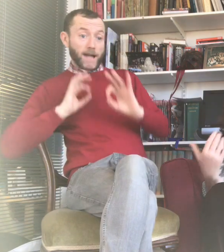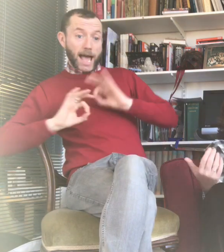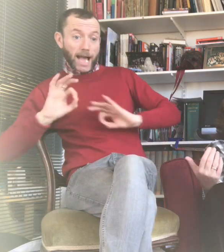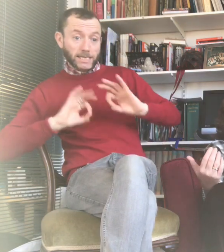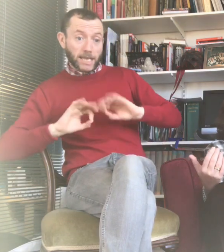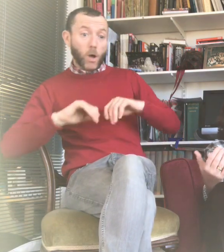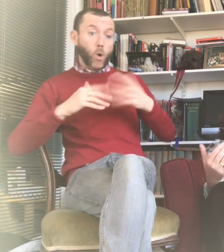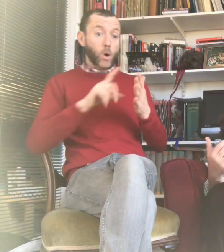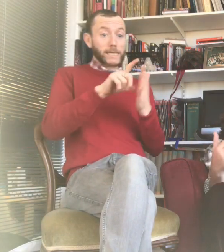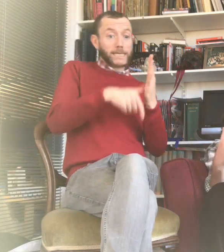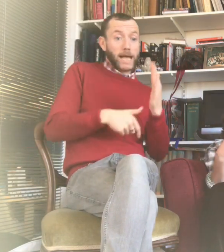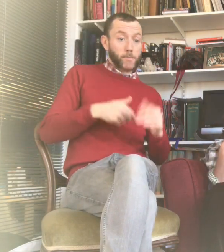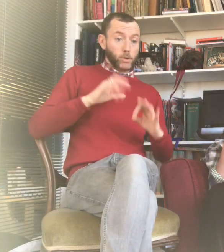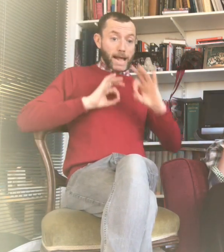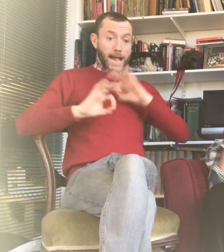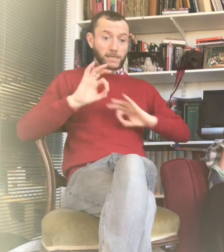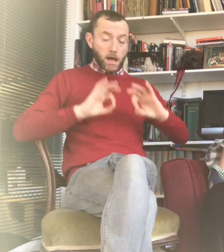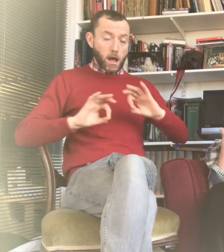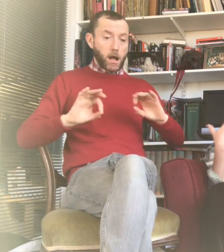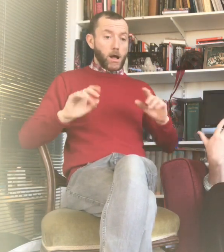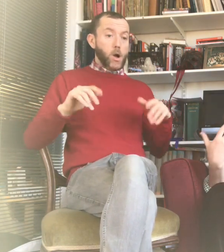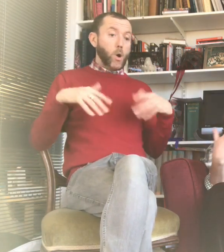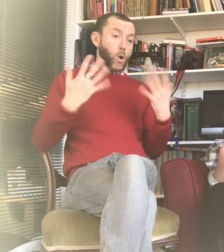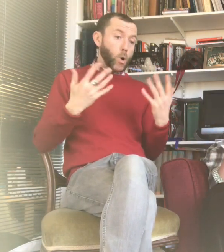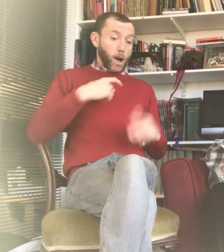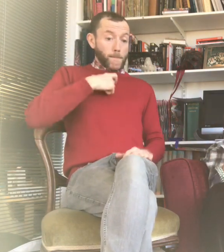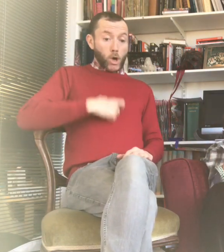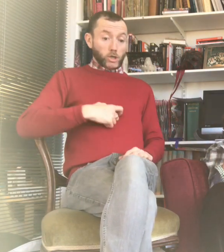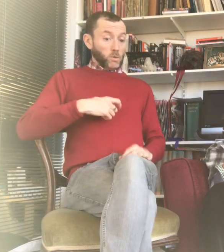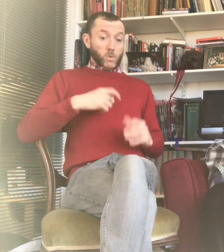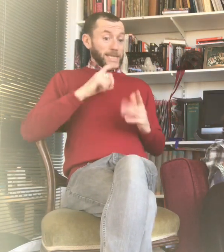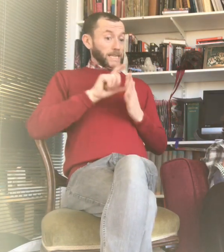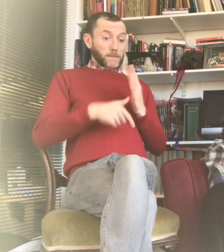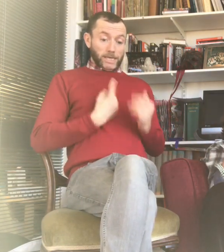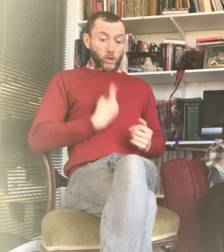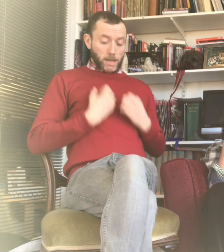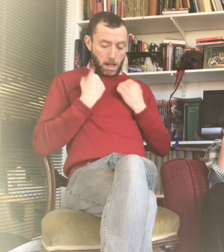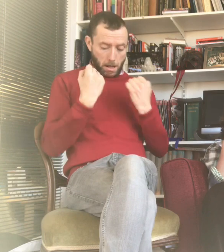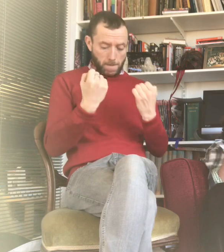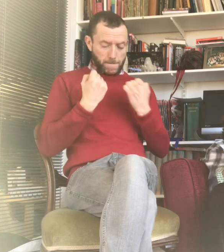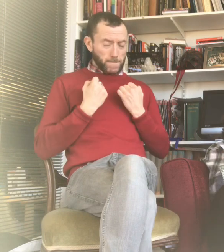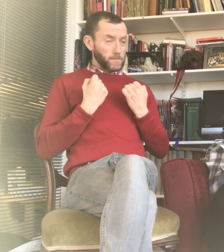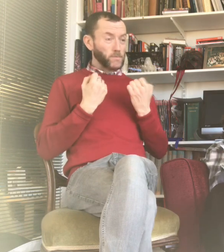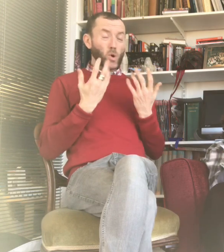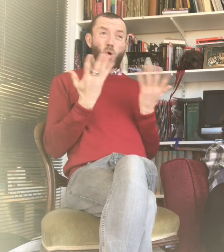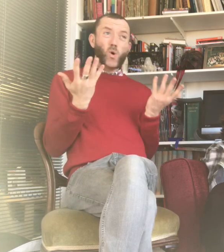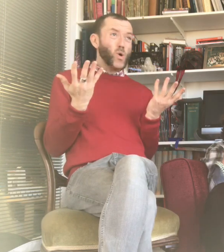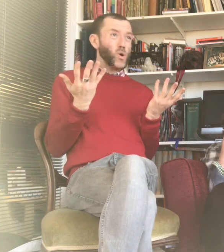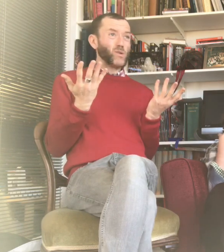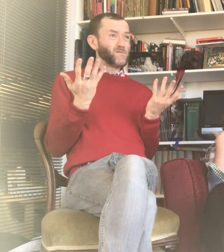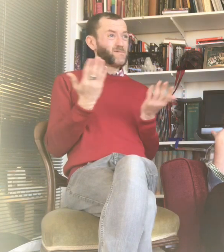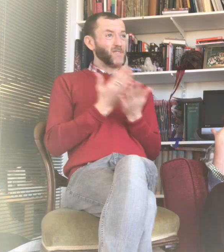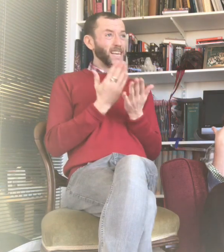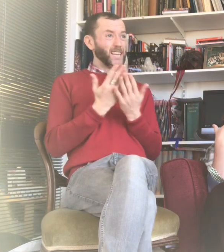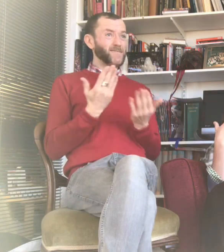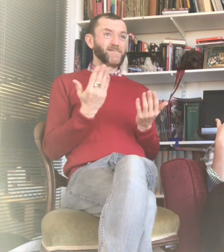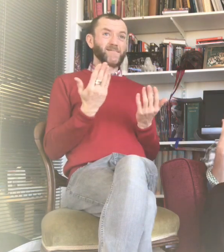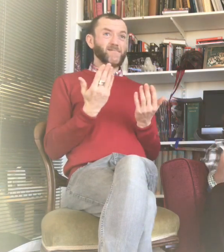disability or a person with disability or indeed just somebody who comes